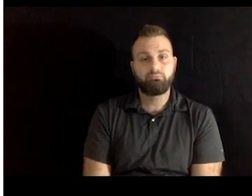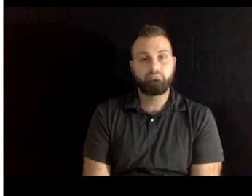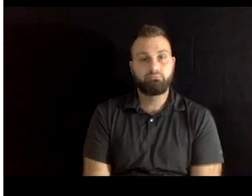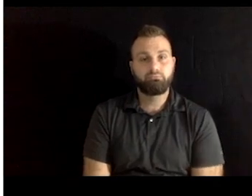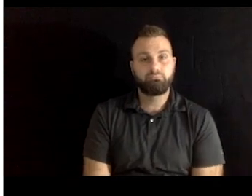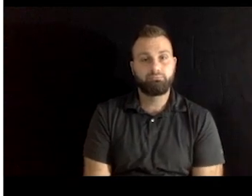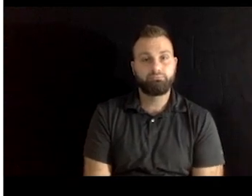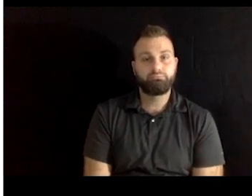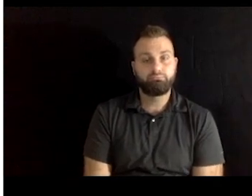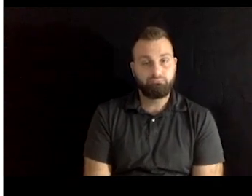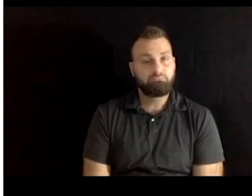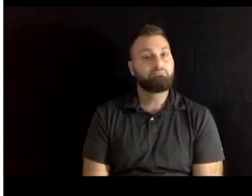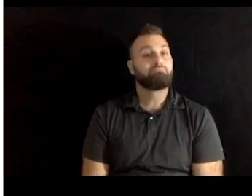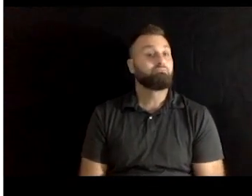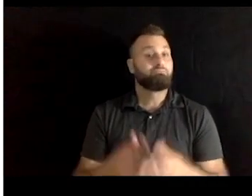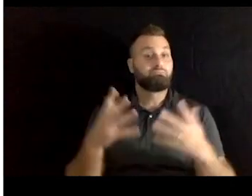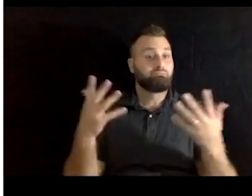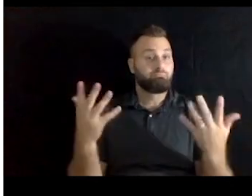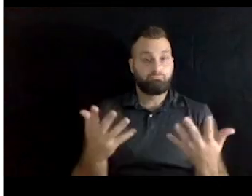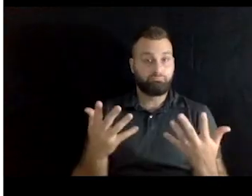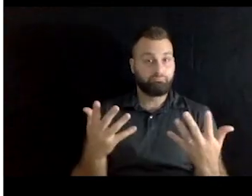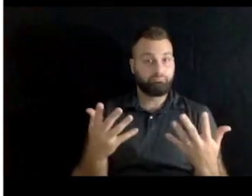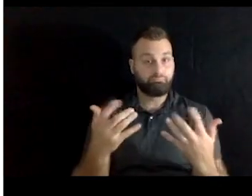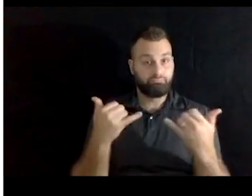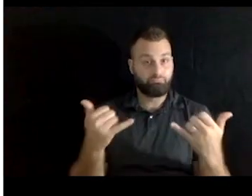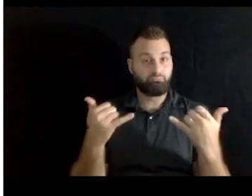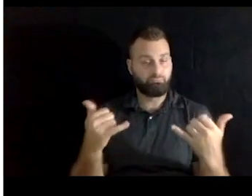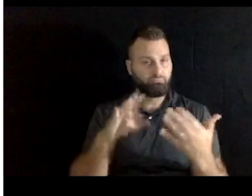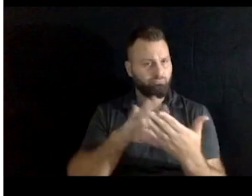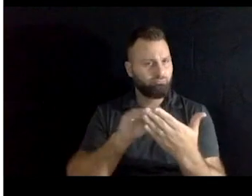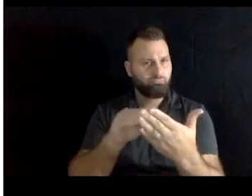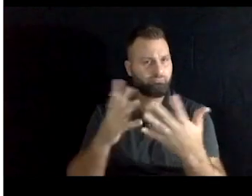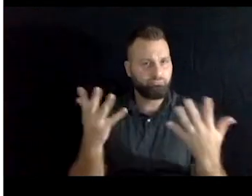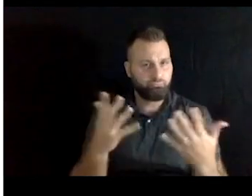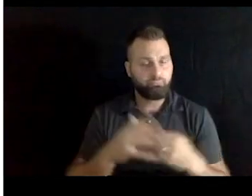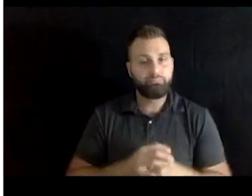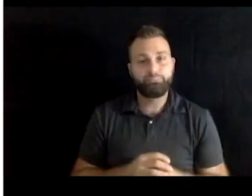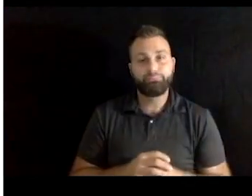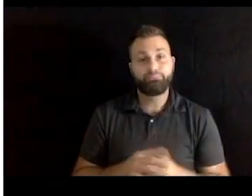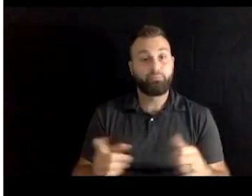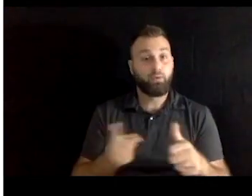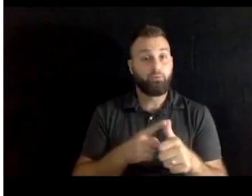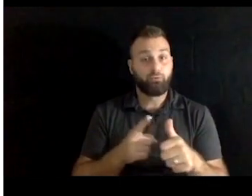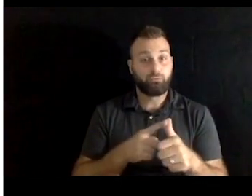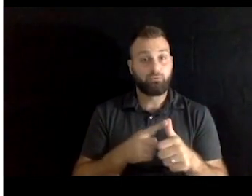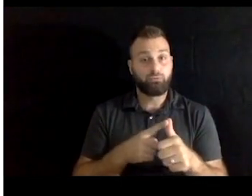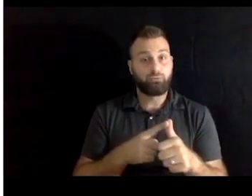So what are the takeaways from the present? The first one, I think,